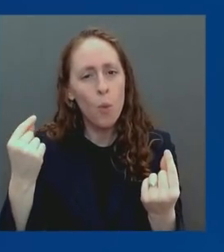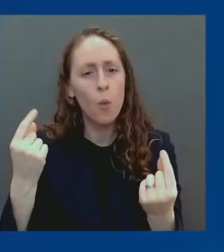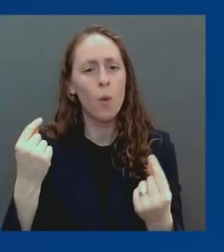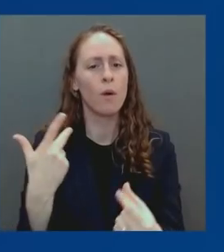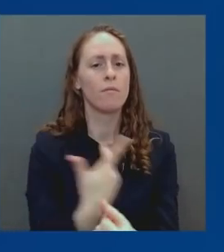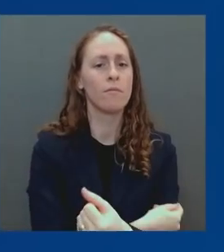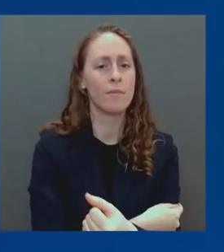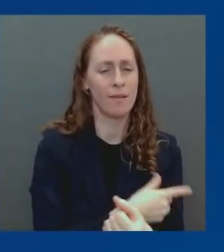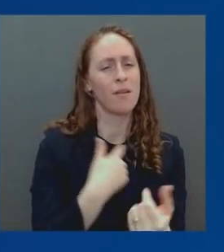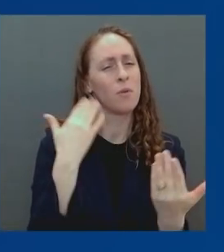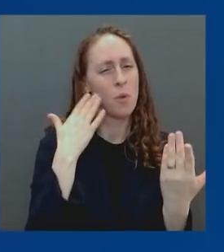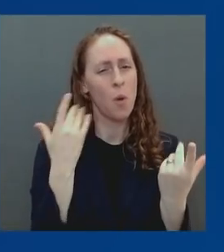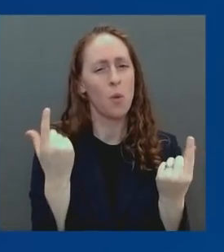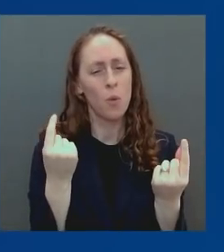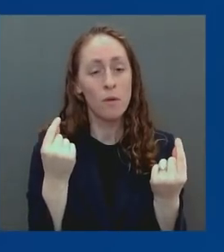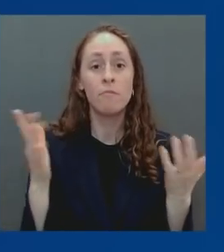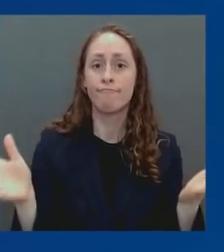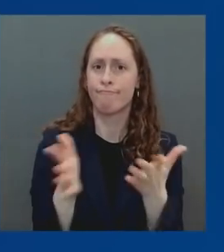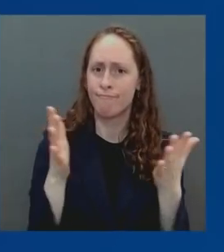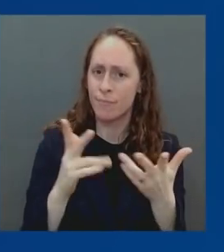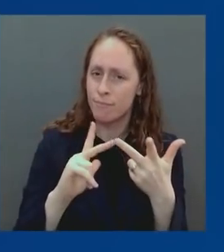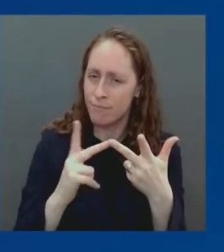a pediatric vaccine on the horizon;